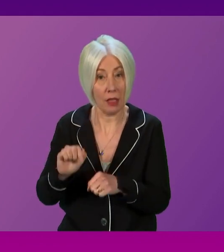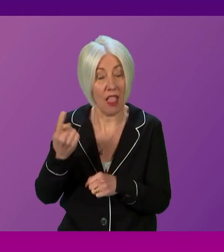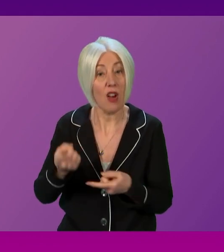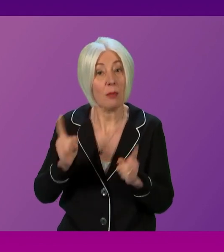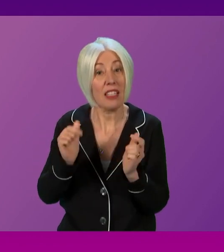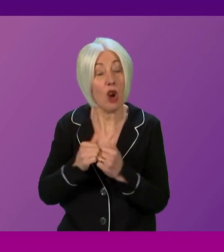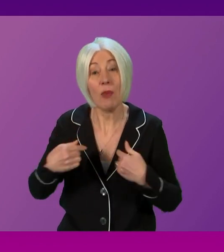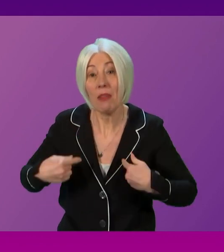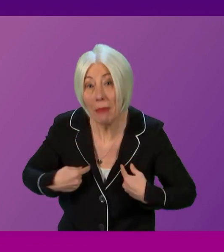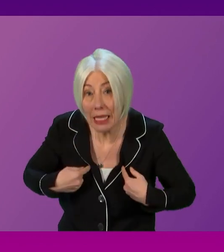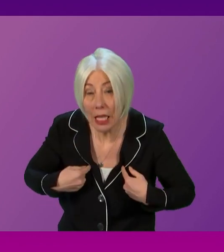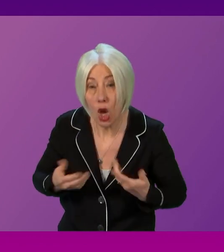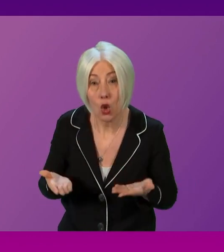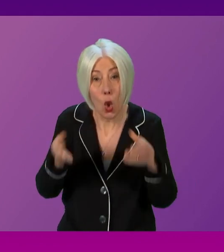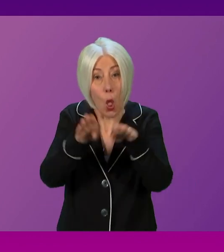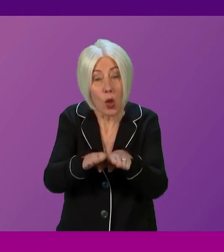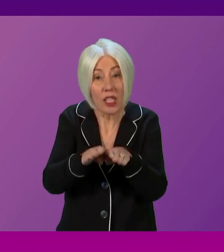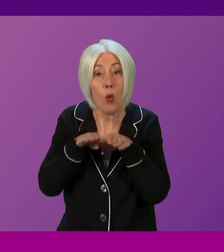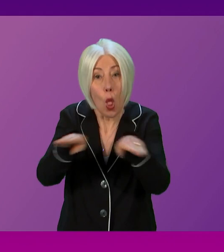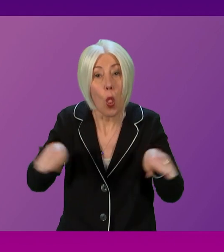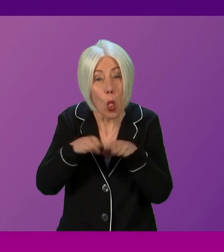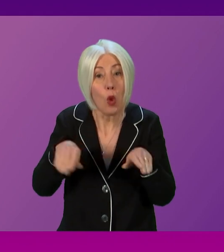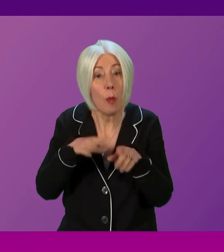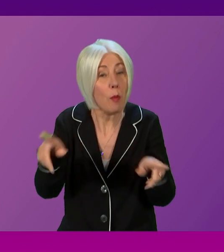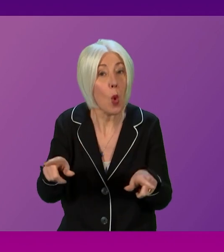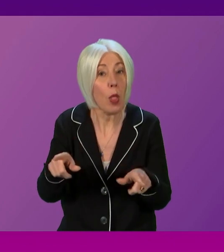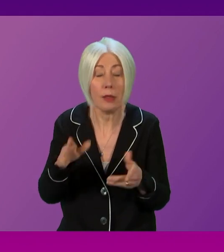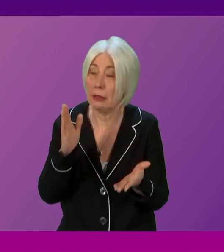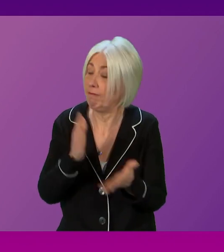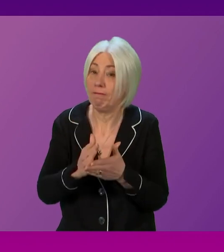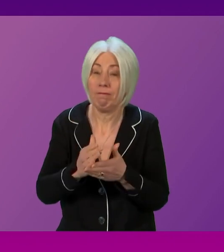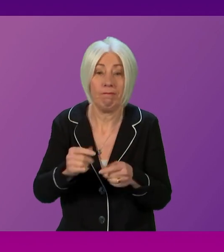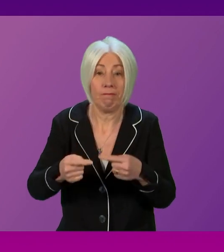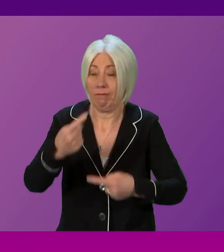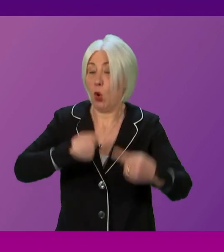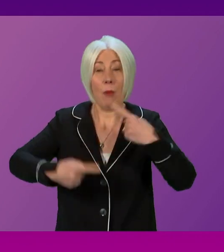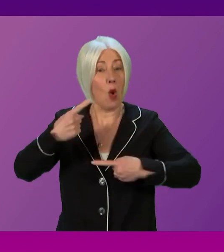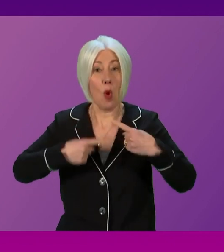that closing swimming pools is a retrograde step? What does she intend to do about it?